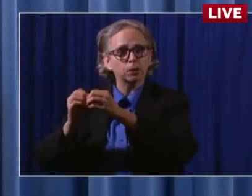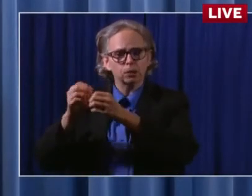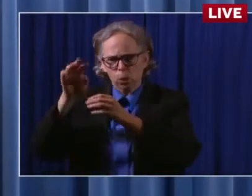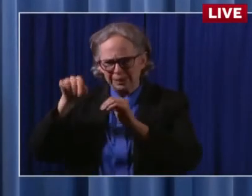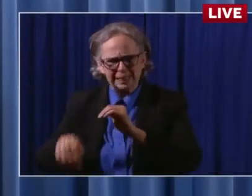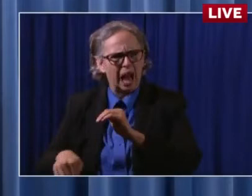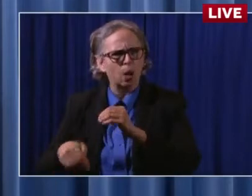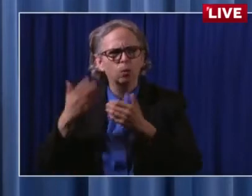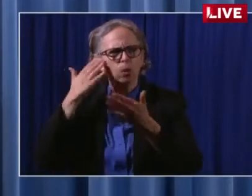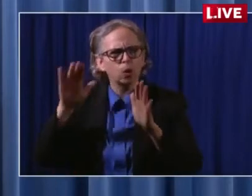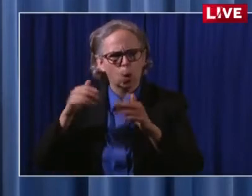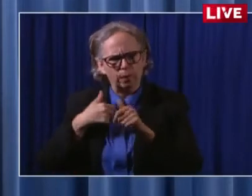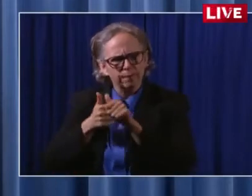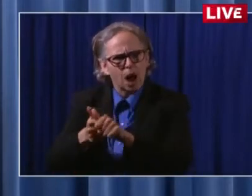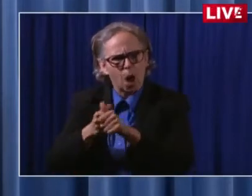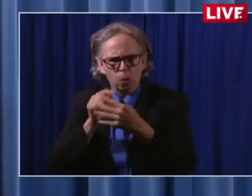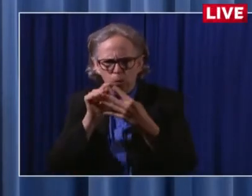WHICH DIRECTION ARE WE HEADING?